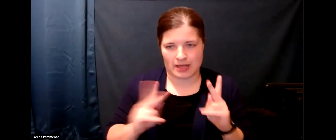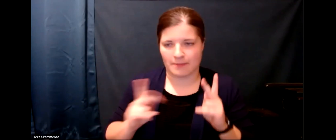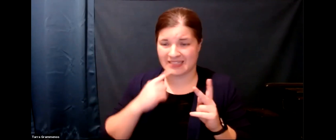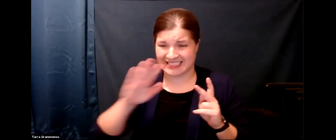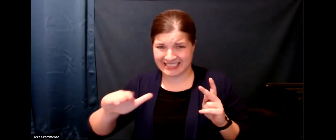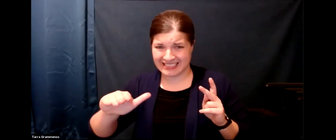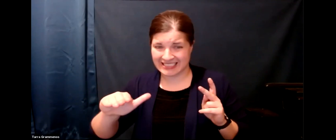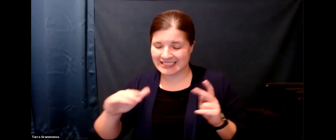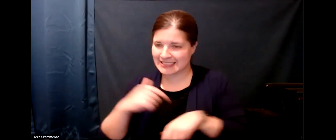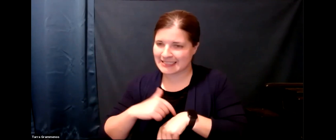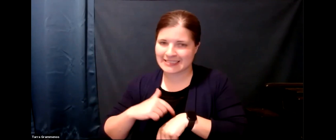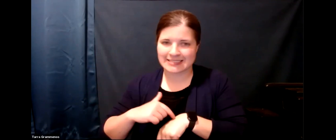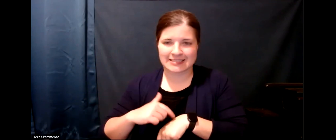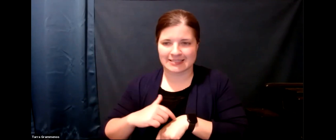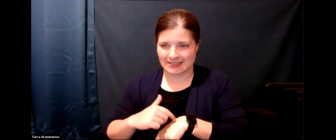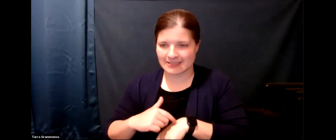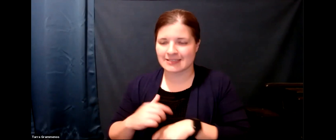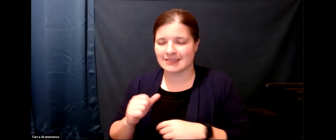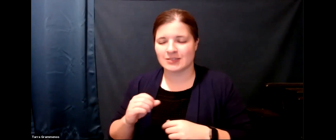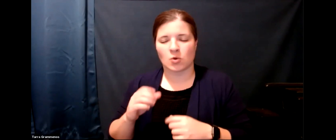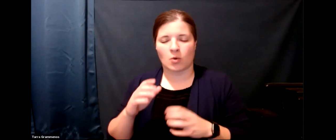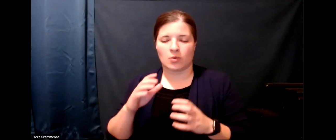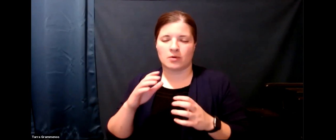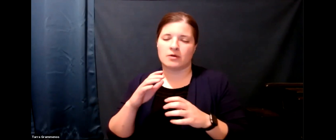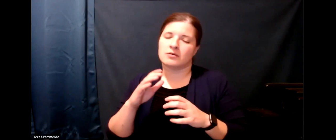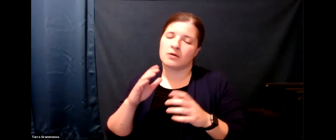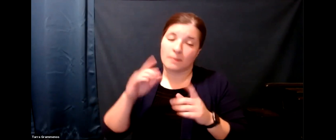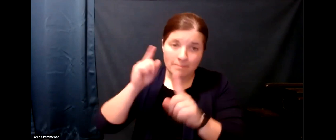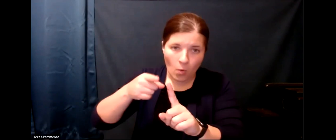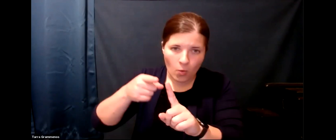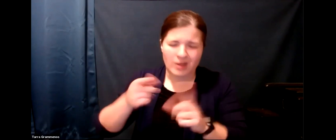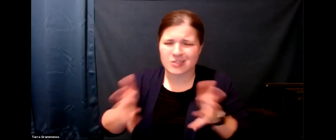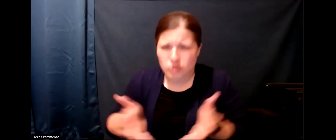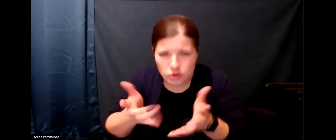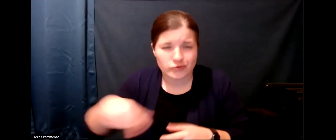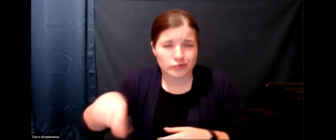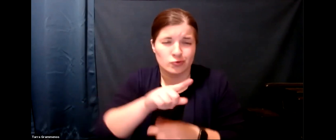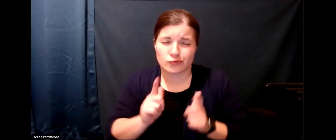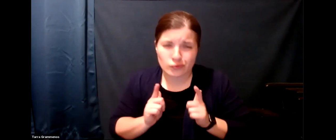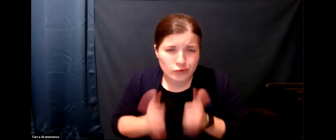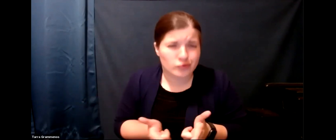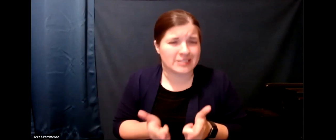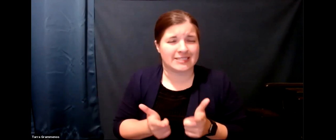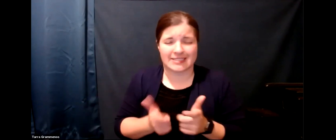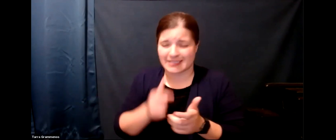encourage folks to -- early in the absentee period, to